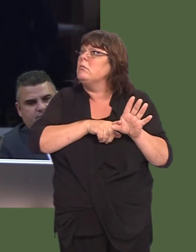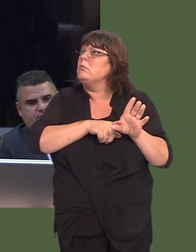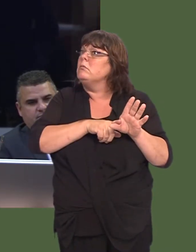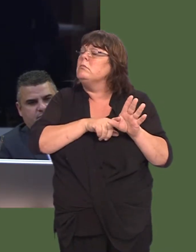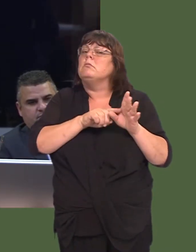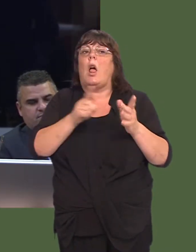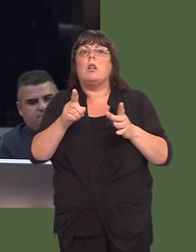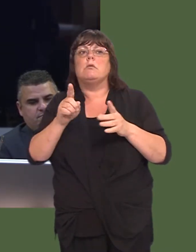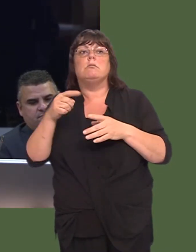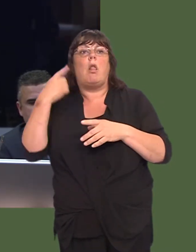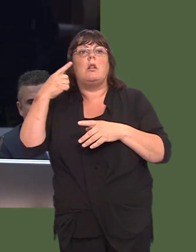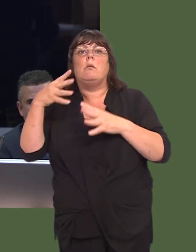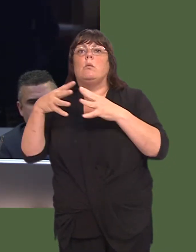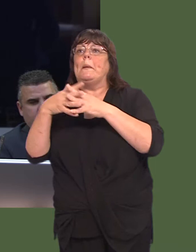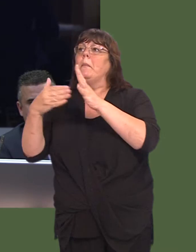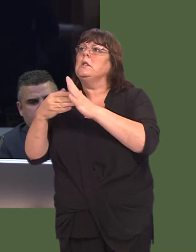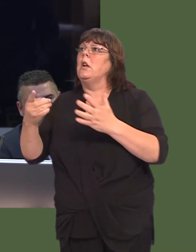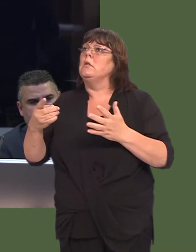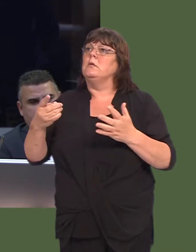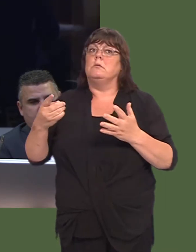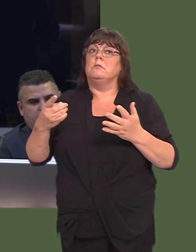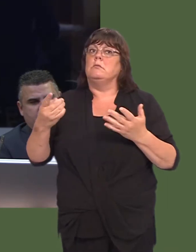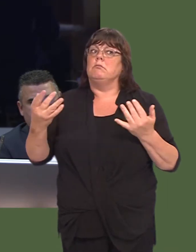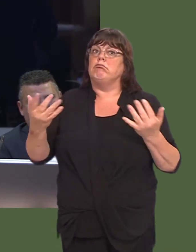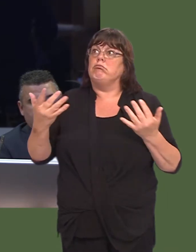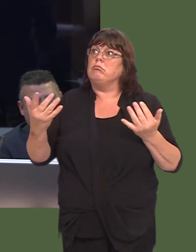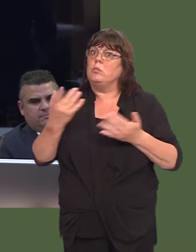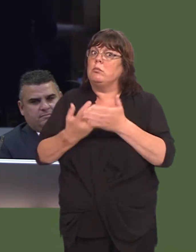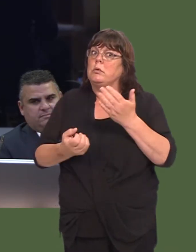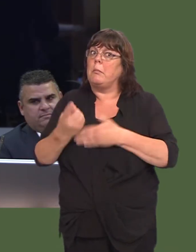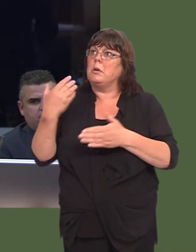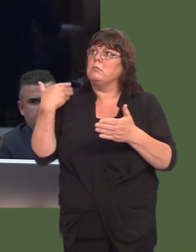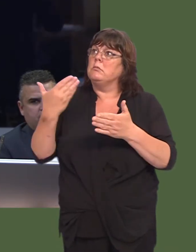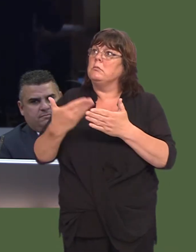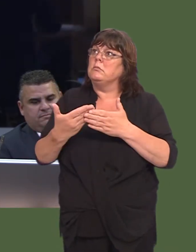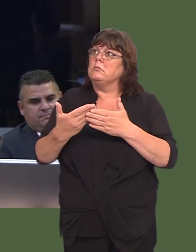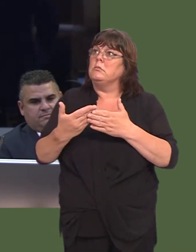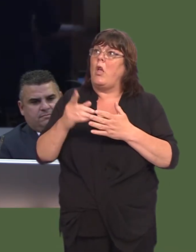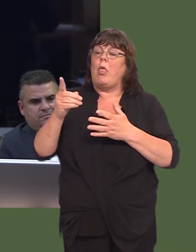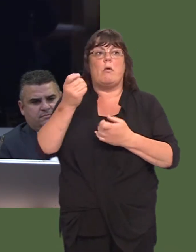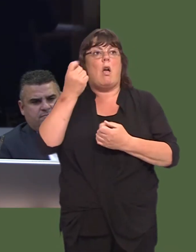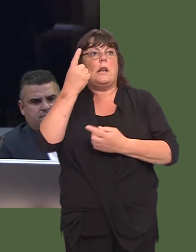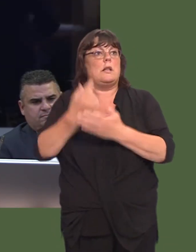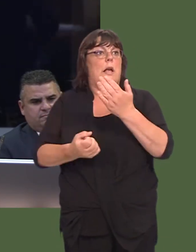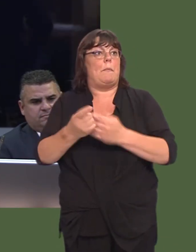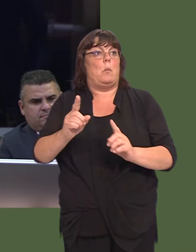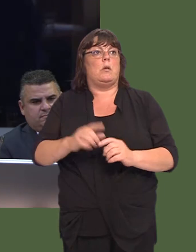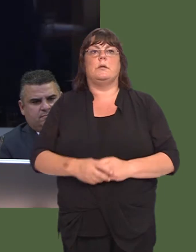proportion of the time in Westminster as well, whatís kept you? Where have those transformational ideas been up until now?